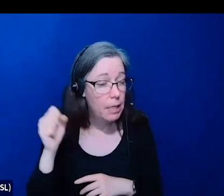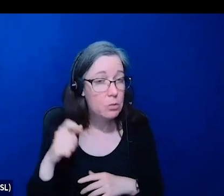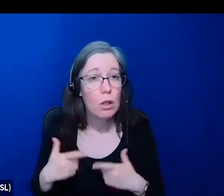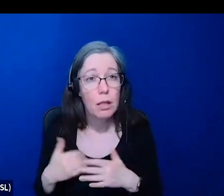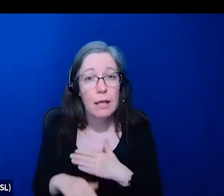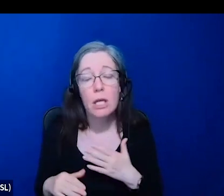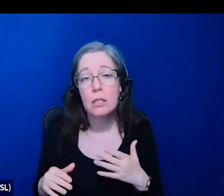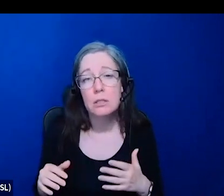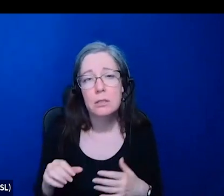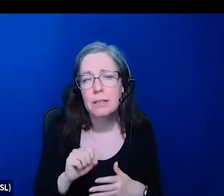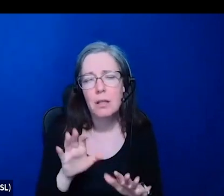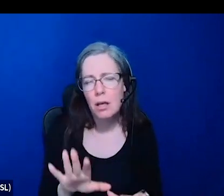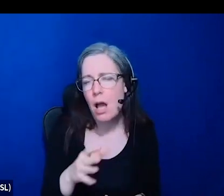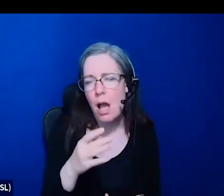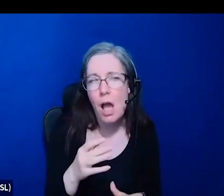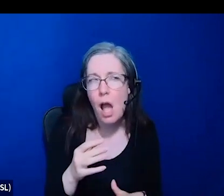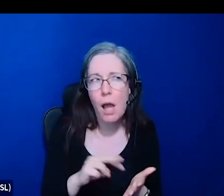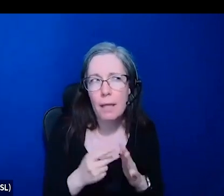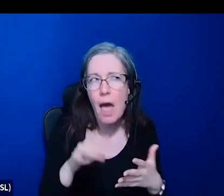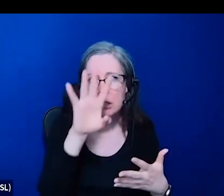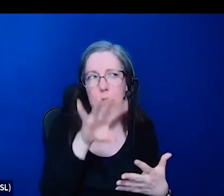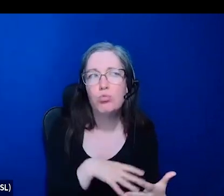This spreadsheet, I can't even tell you how big this spreadsheet would be.